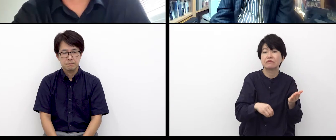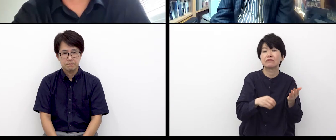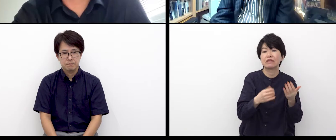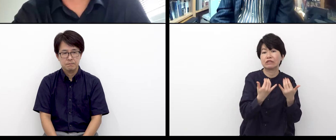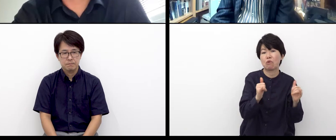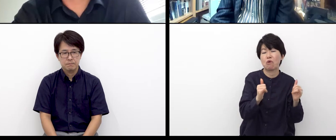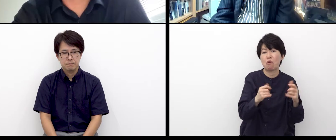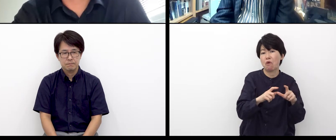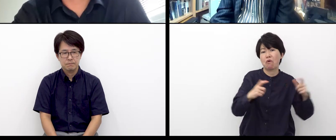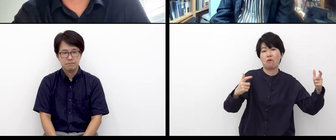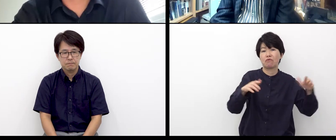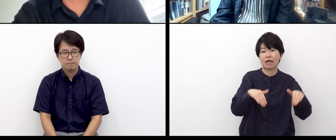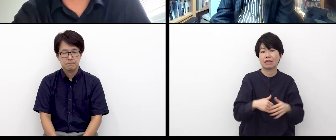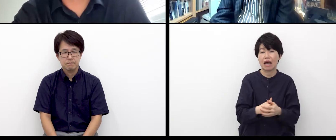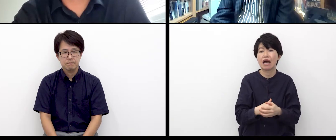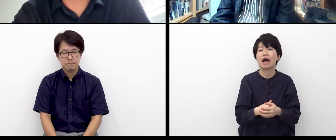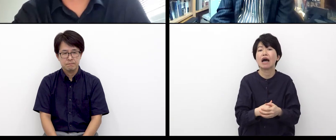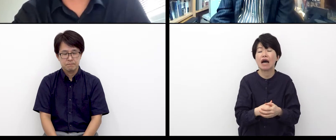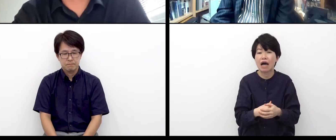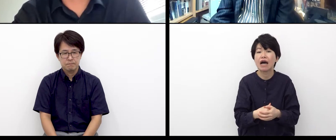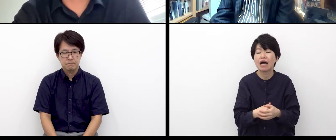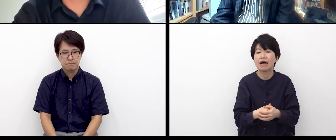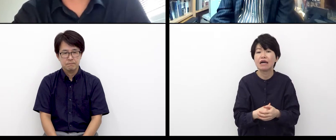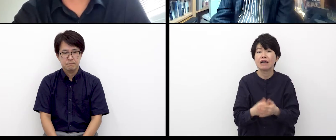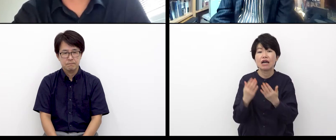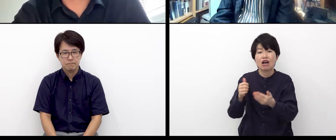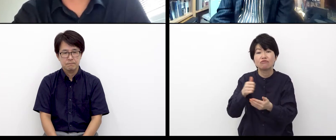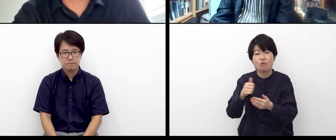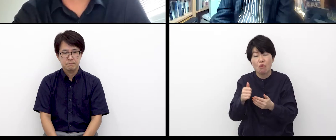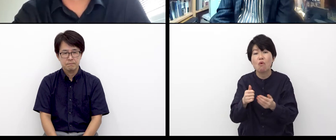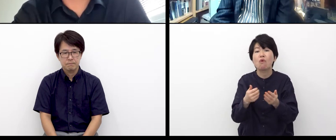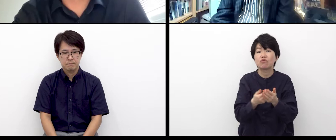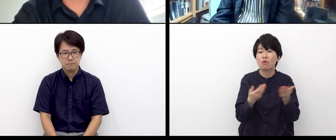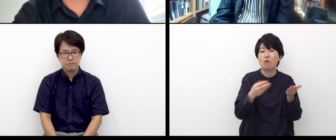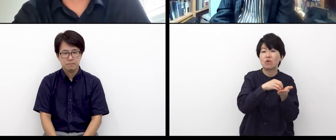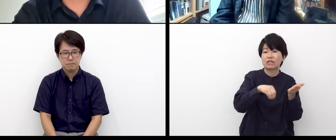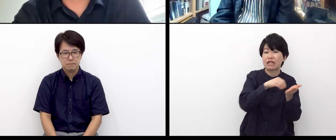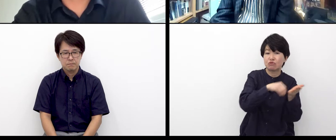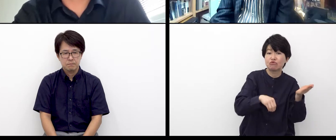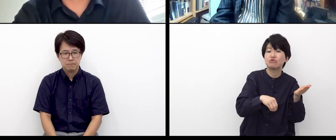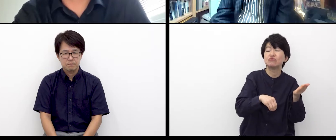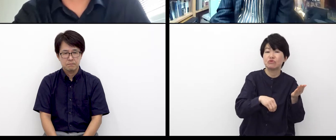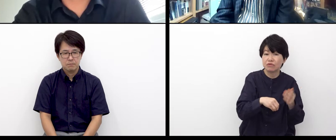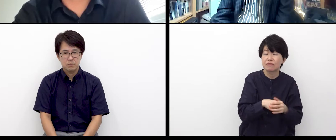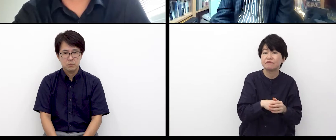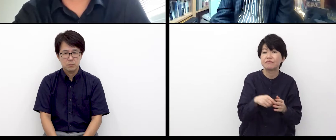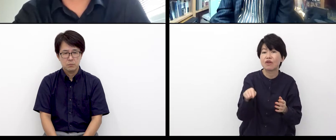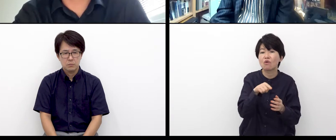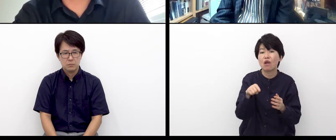Truant, retirement and unemployment are completely the breeding ground for “hikikomori”.